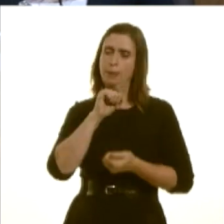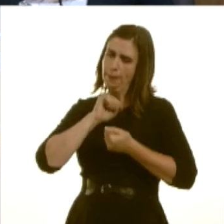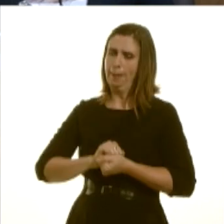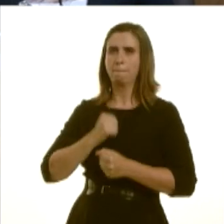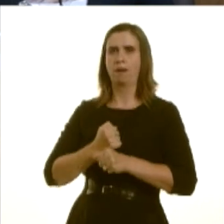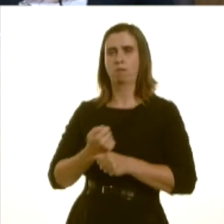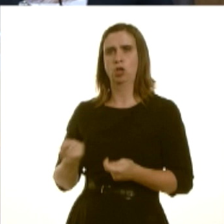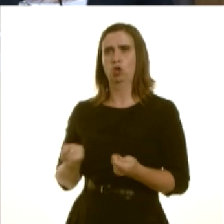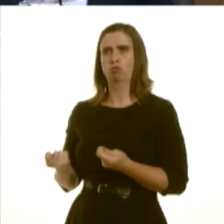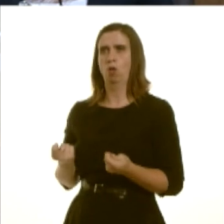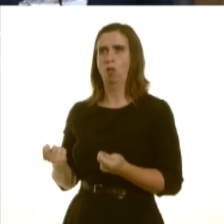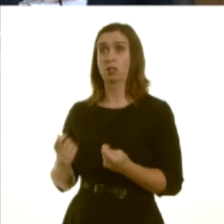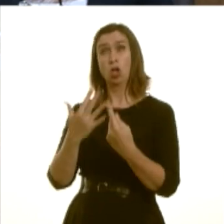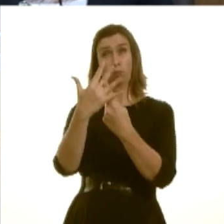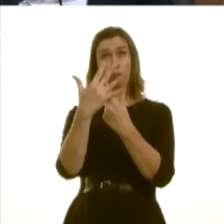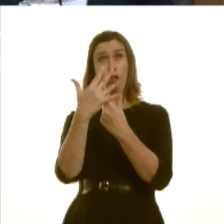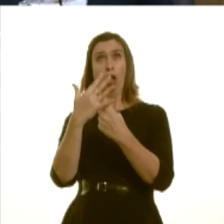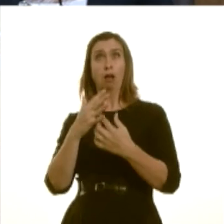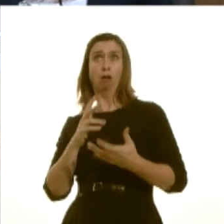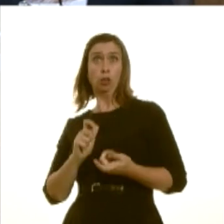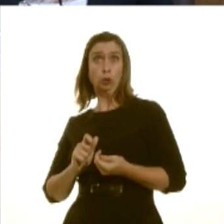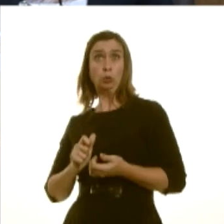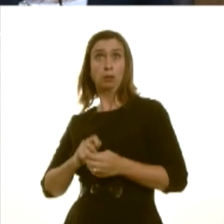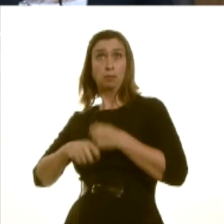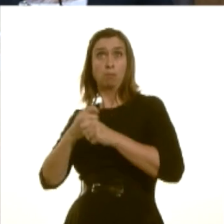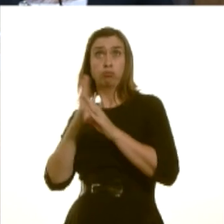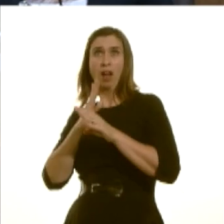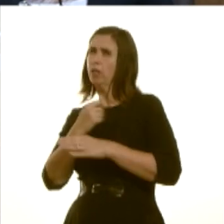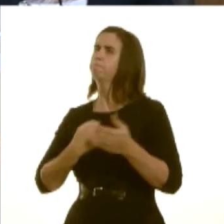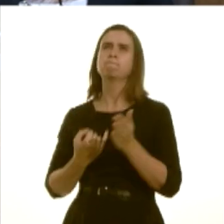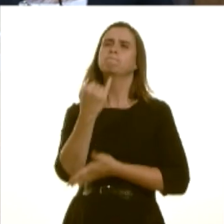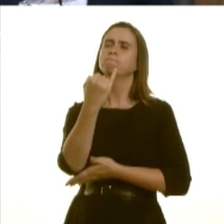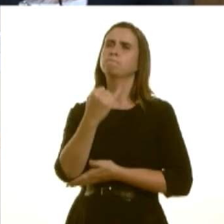should there be any pressure on anyone to remove them from the public sphere.